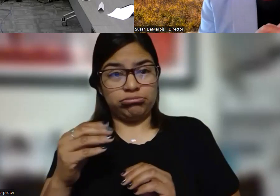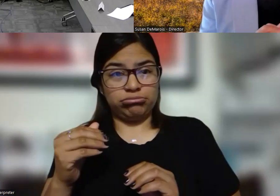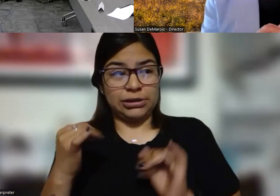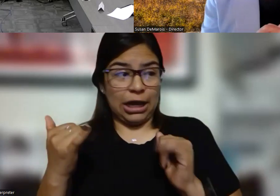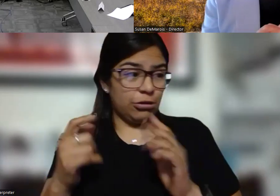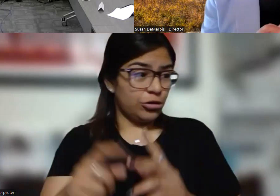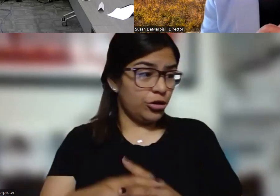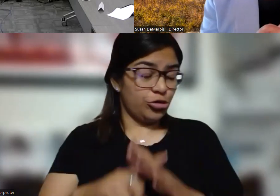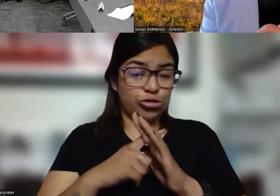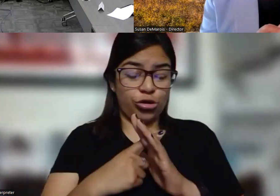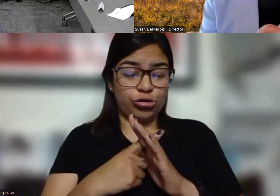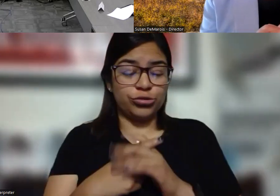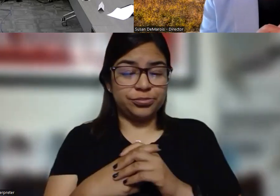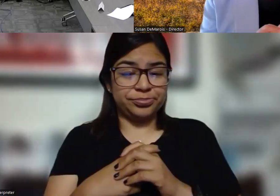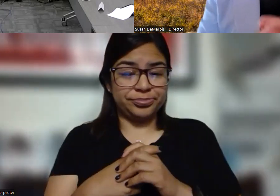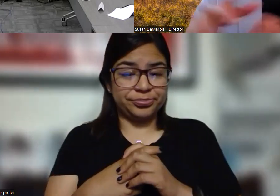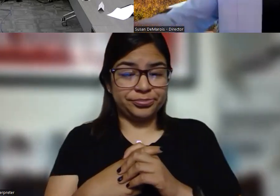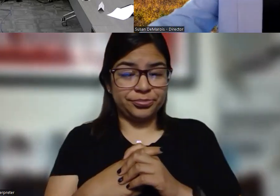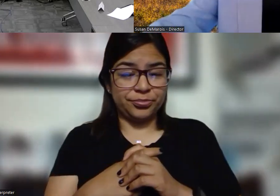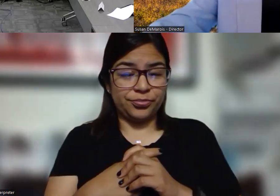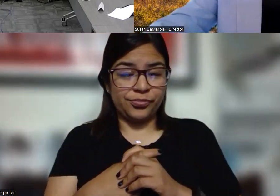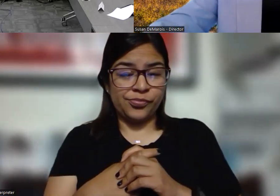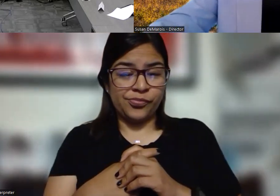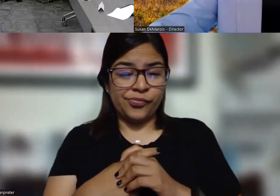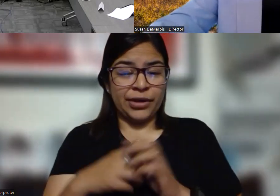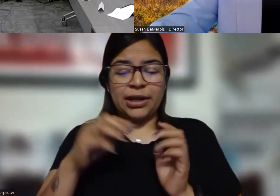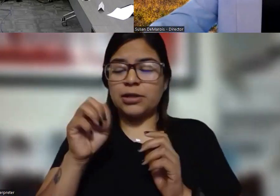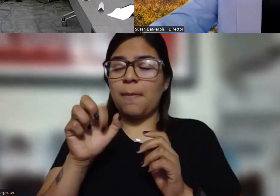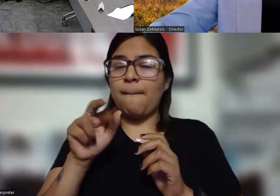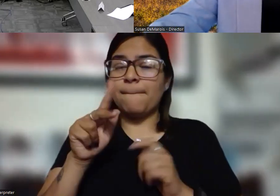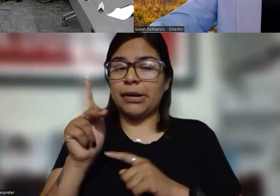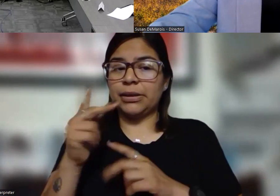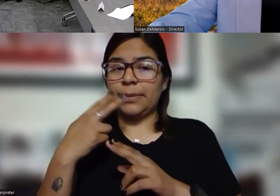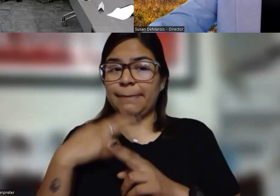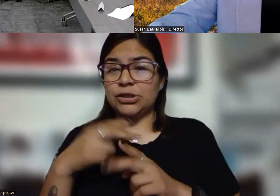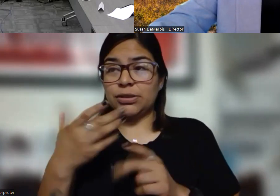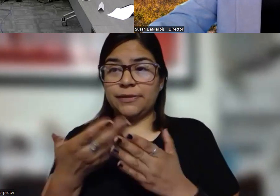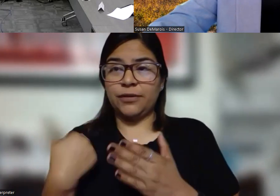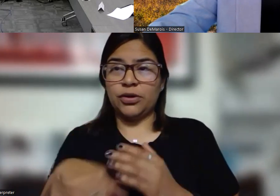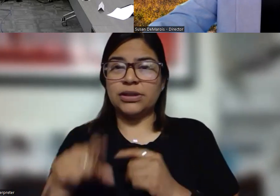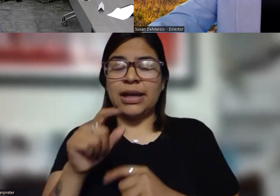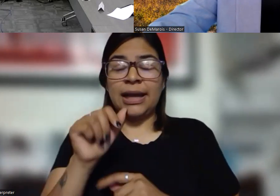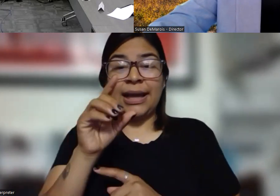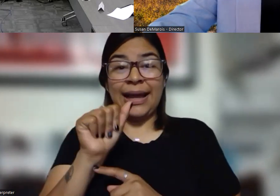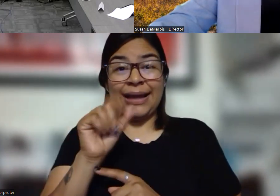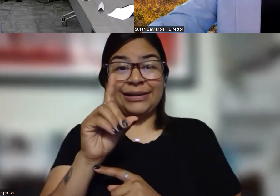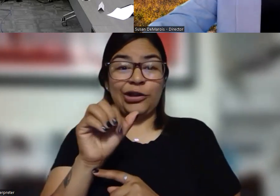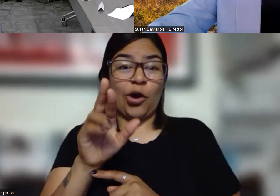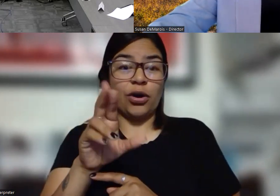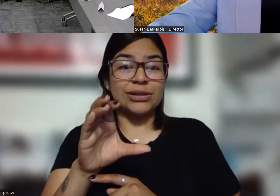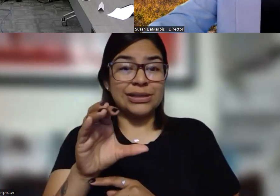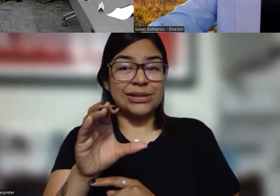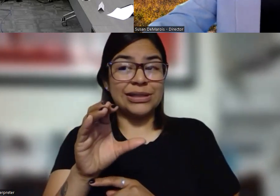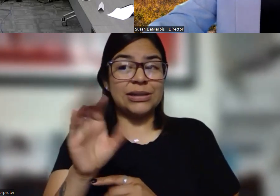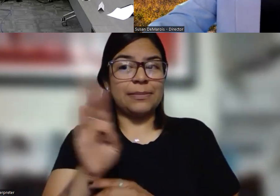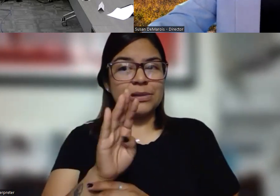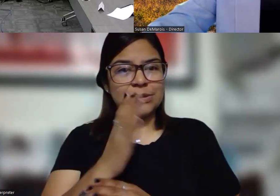having you know uh as Mark pointed out earlier the adrc business plan the you know almost you